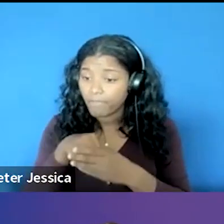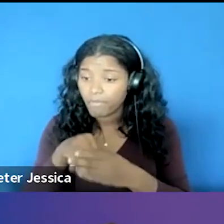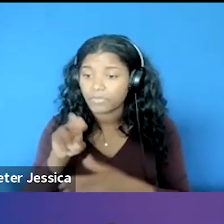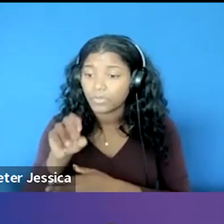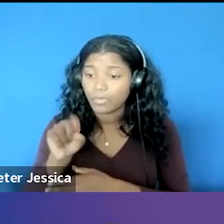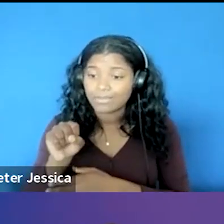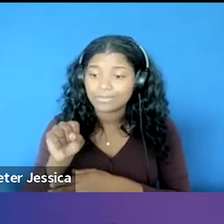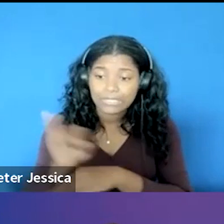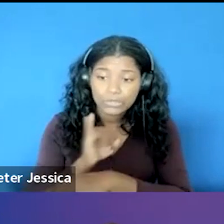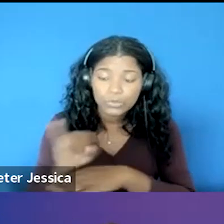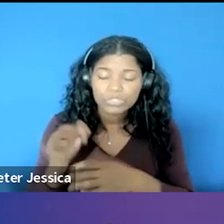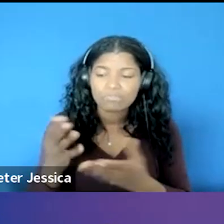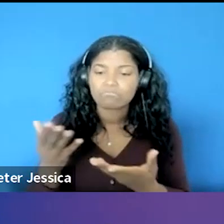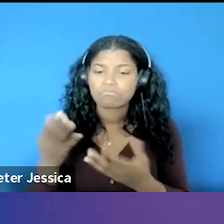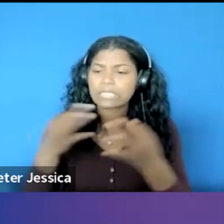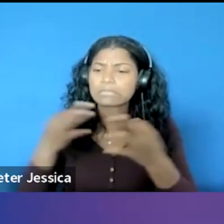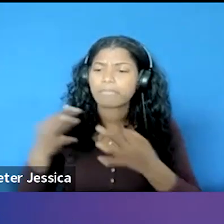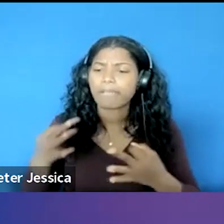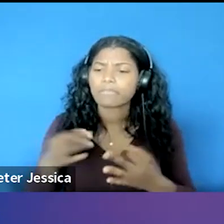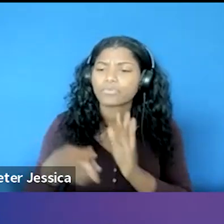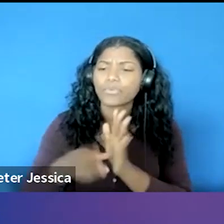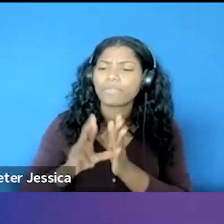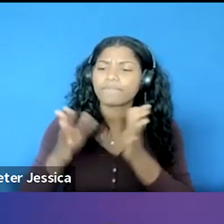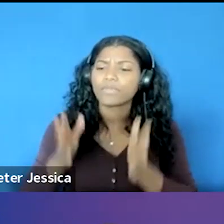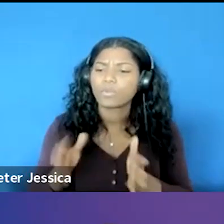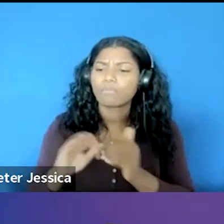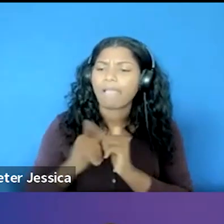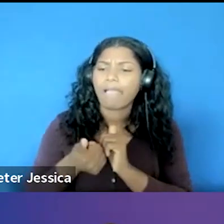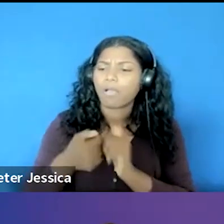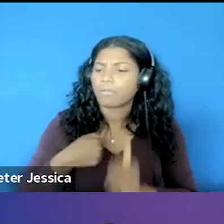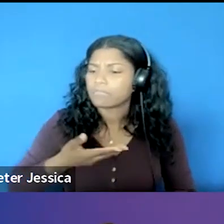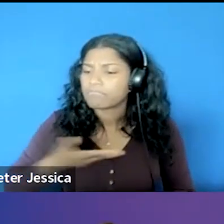Just tell me a little more about what it takes to be a reviewer. Do I have to stay in my lane?